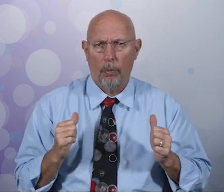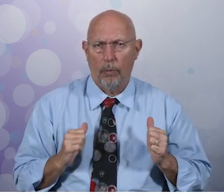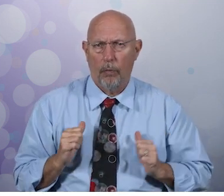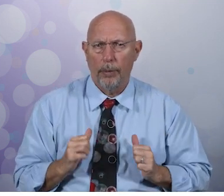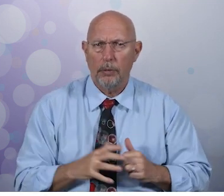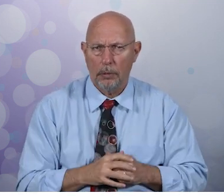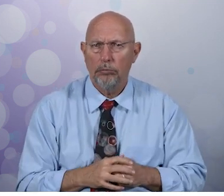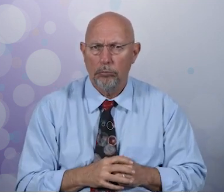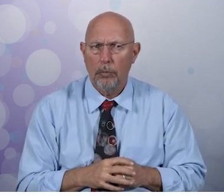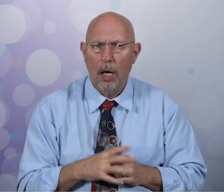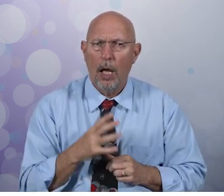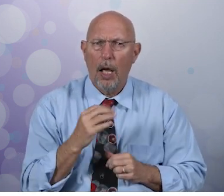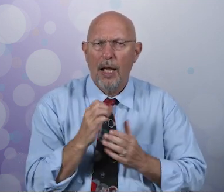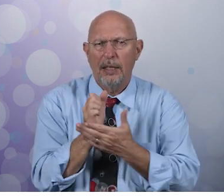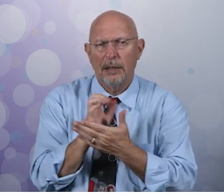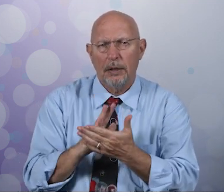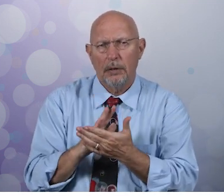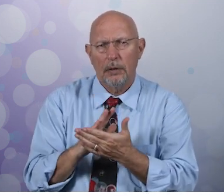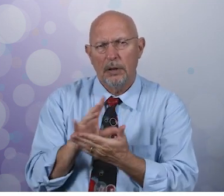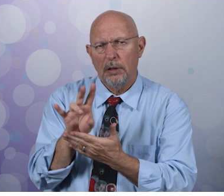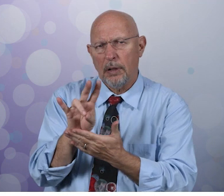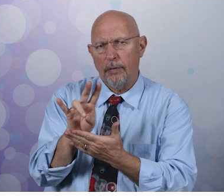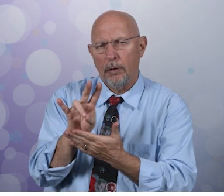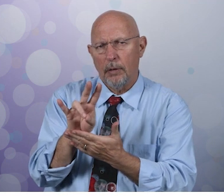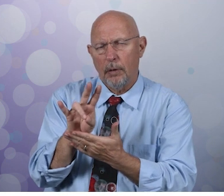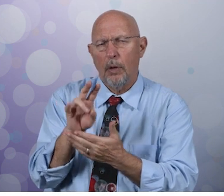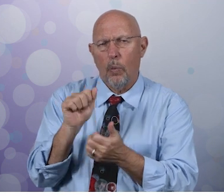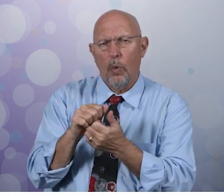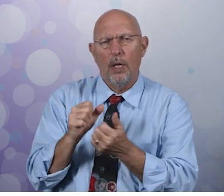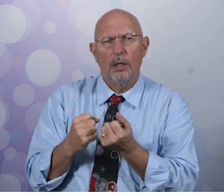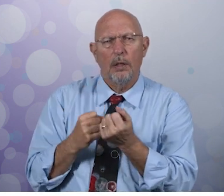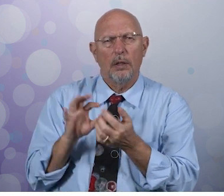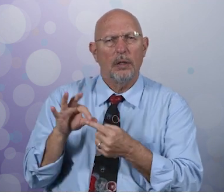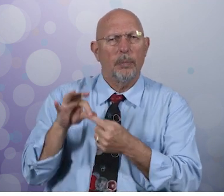and Section 7 with special supports and services,